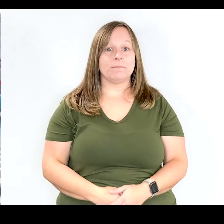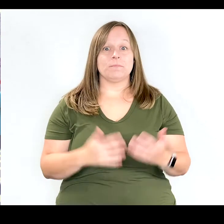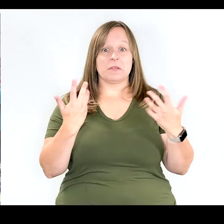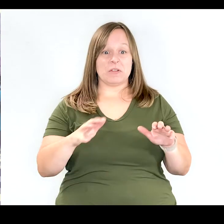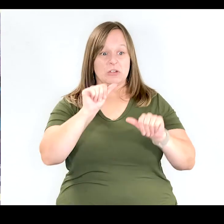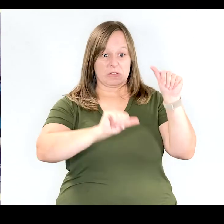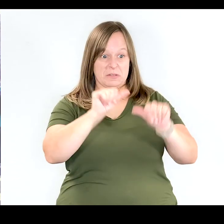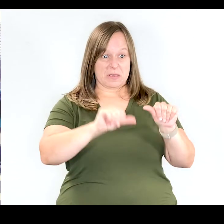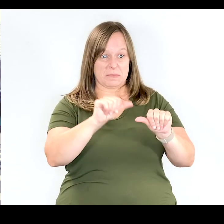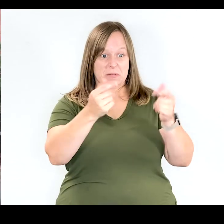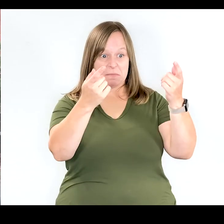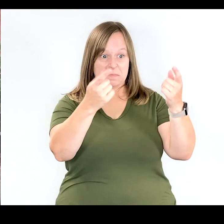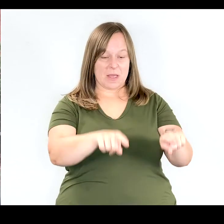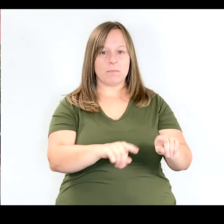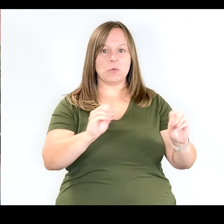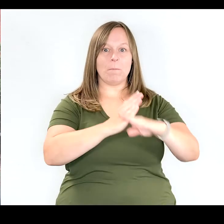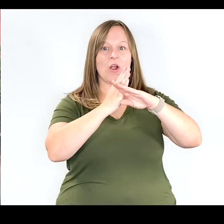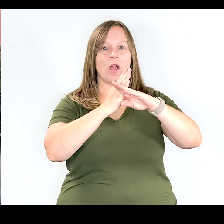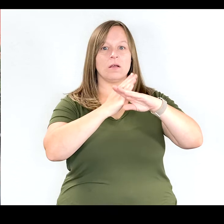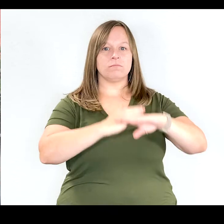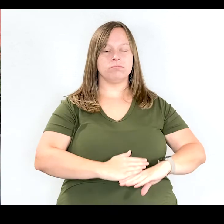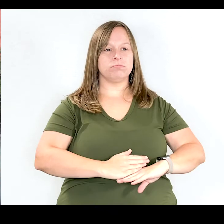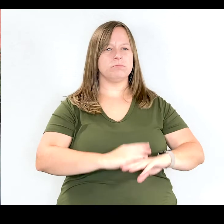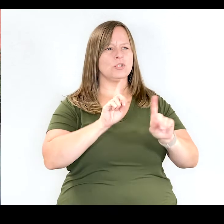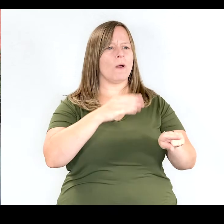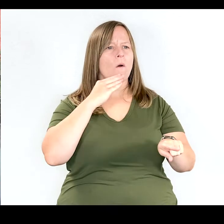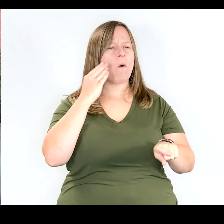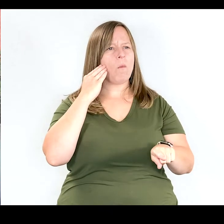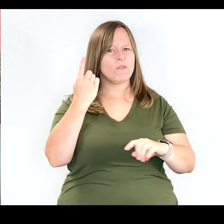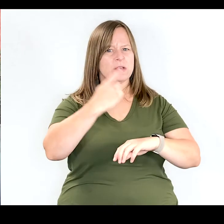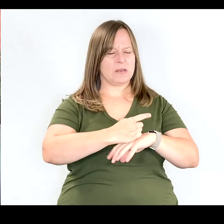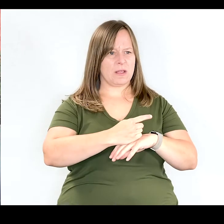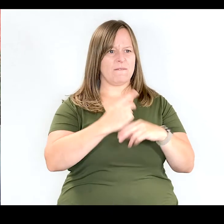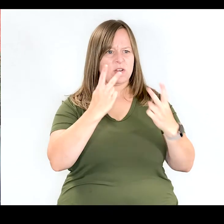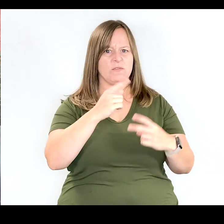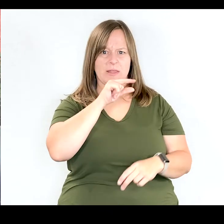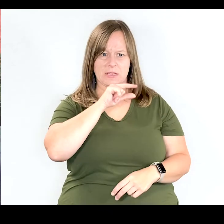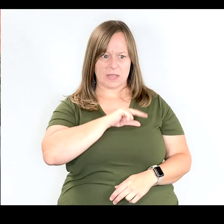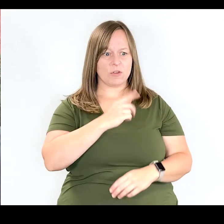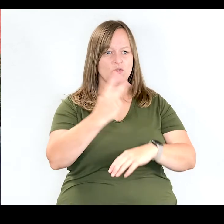And after that assessment happened, there was no barrier. And she was home. She went home for a day visit for Thanksgiving.